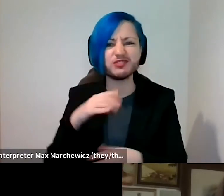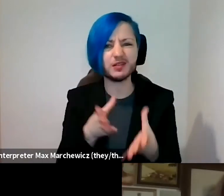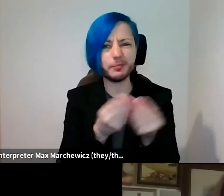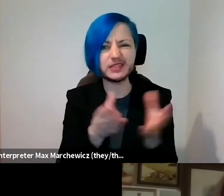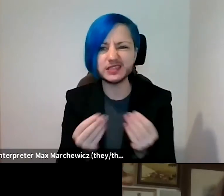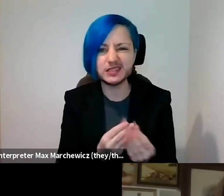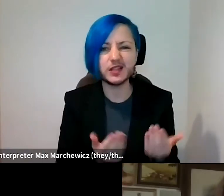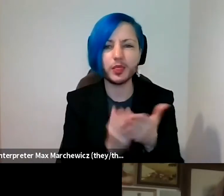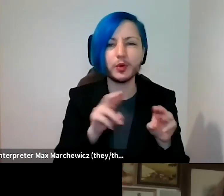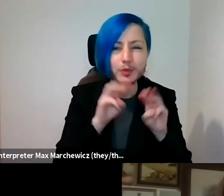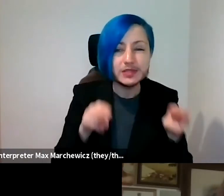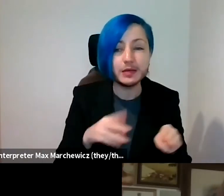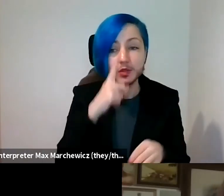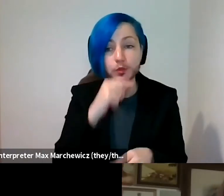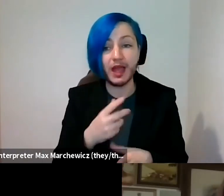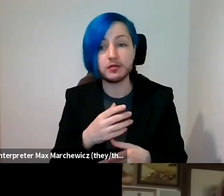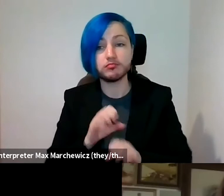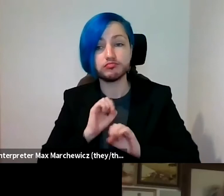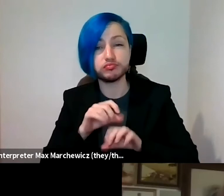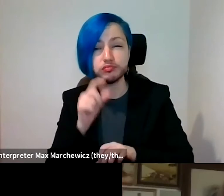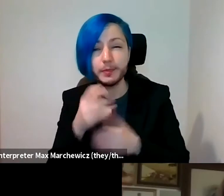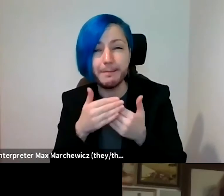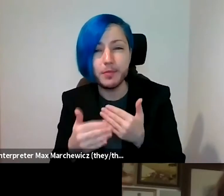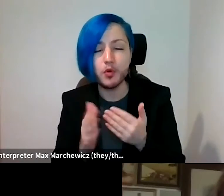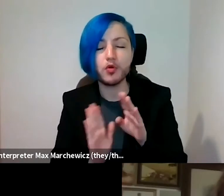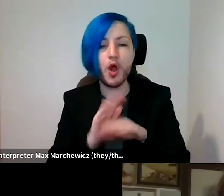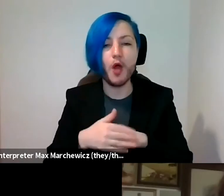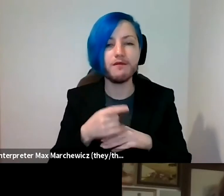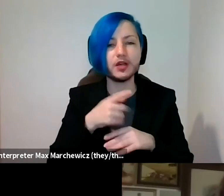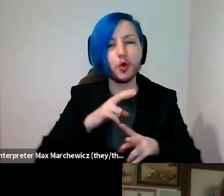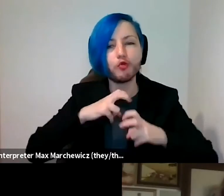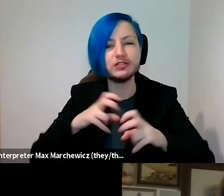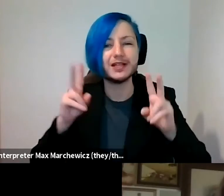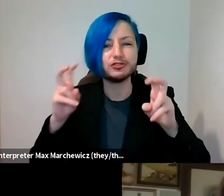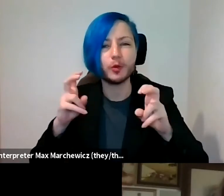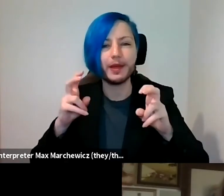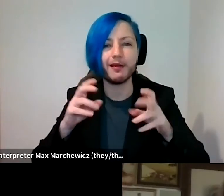Could you maybe speak a bit more about what led you to your broader research work on shawls,